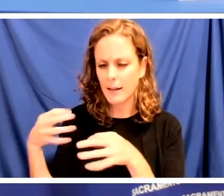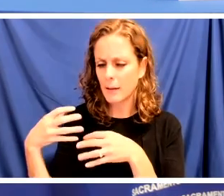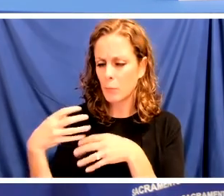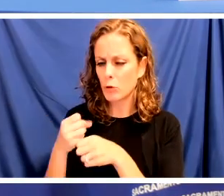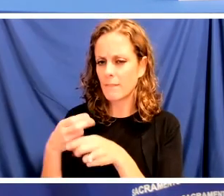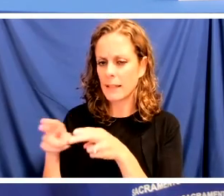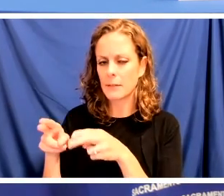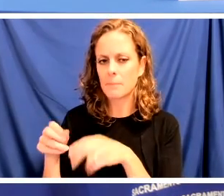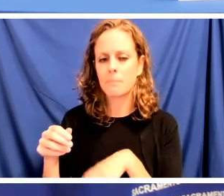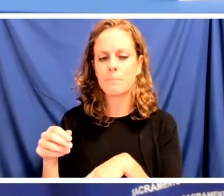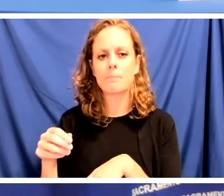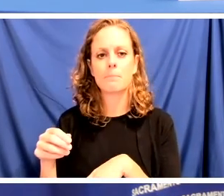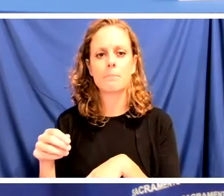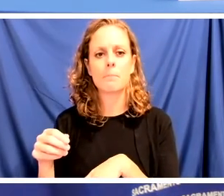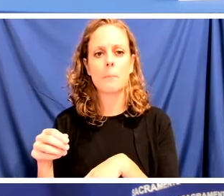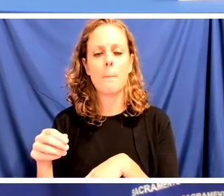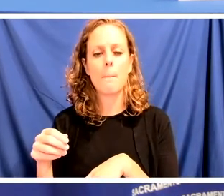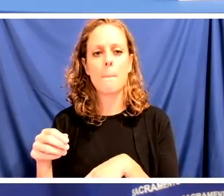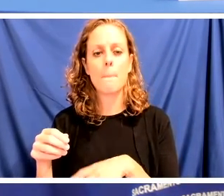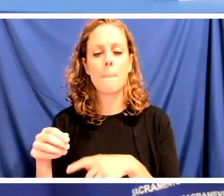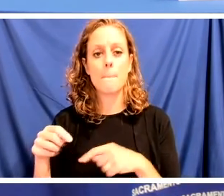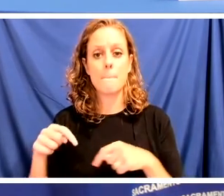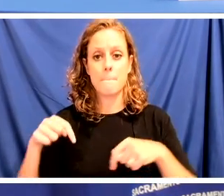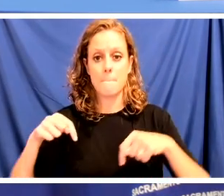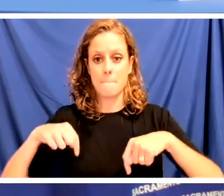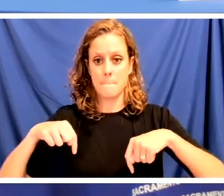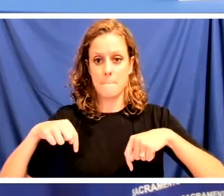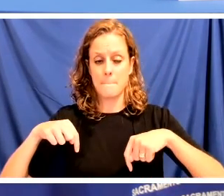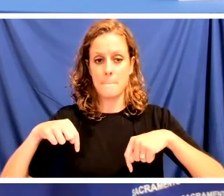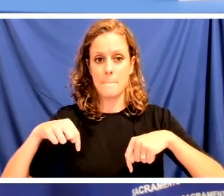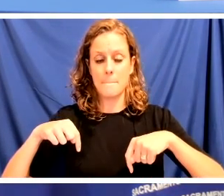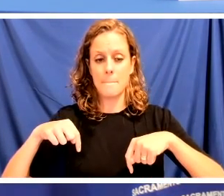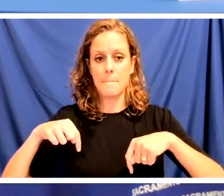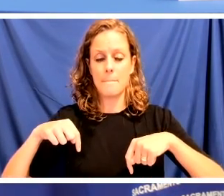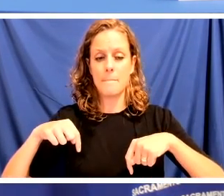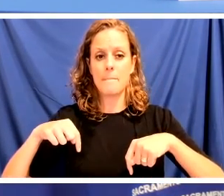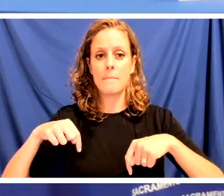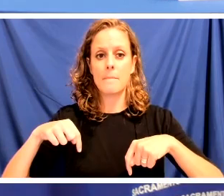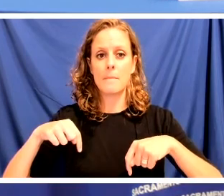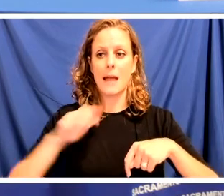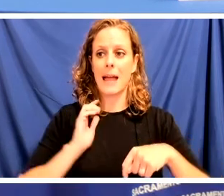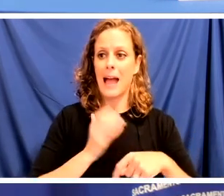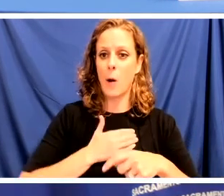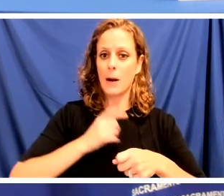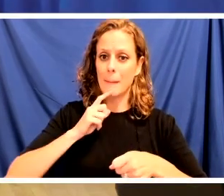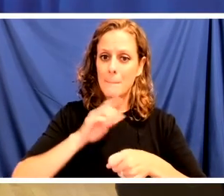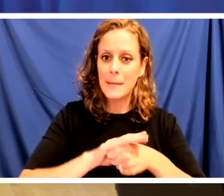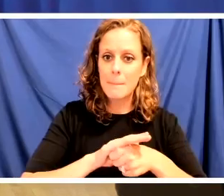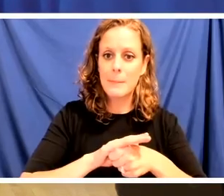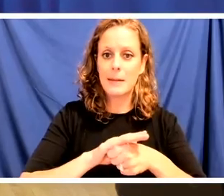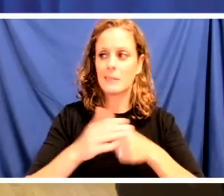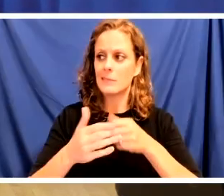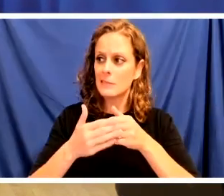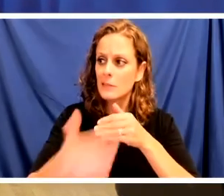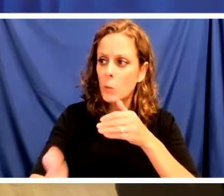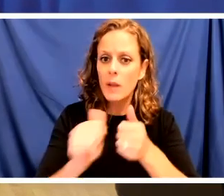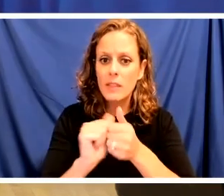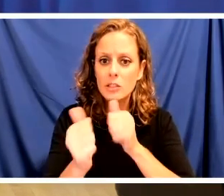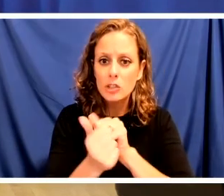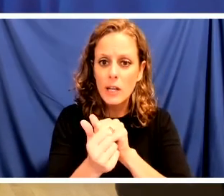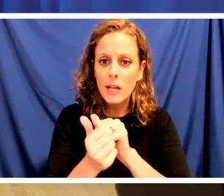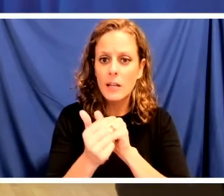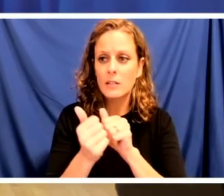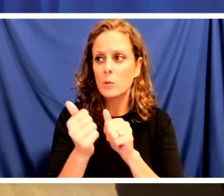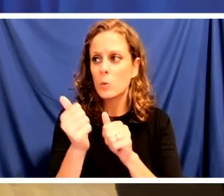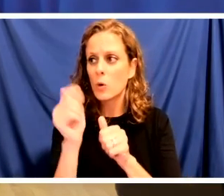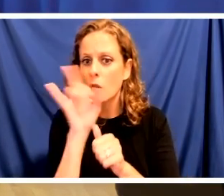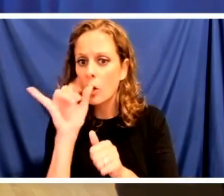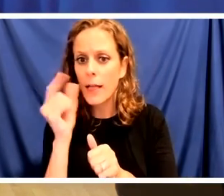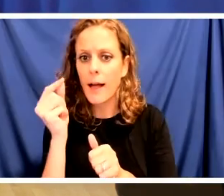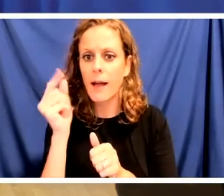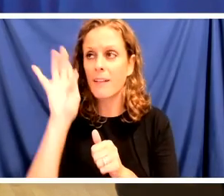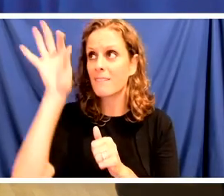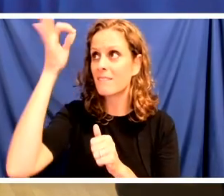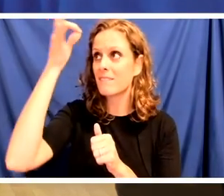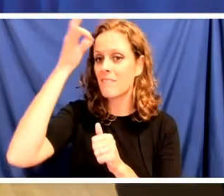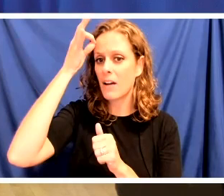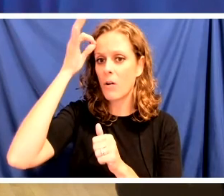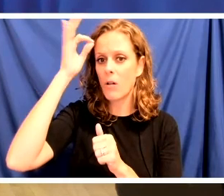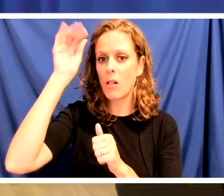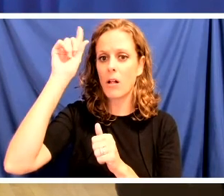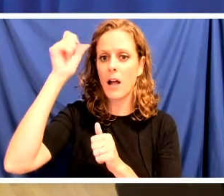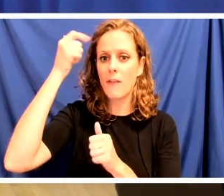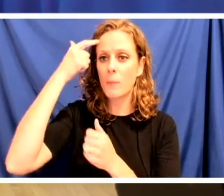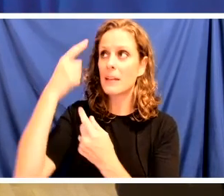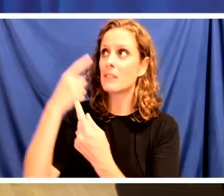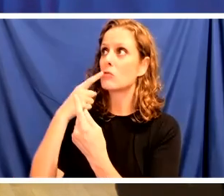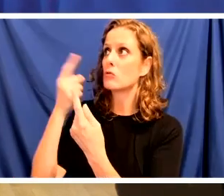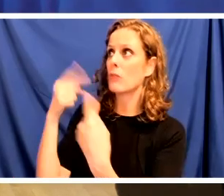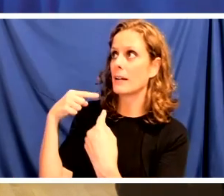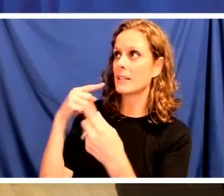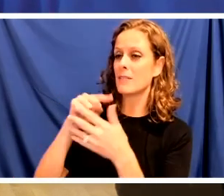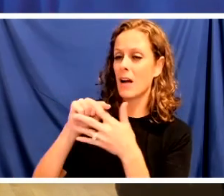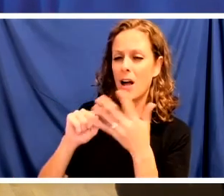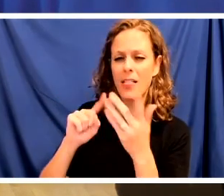SacGov: outreach that we've committed ourselves to this time versus in times past, especially with some pretty clear directives from the Federal Government, I think that would be worth a quick mention yeah so we've.